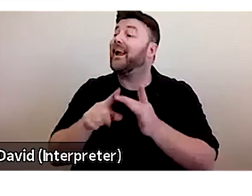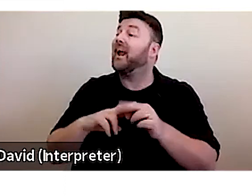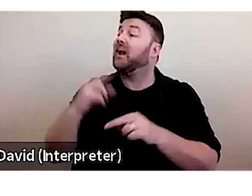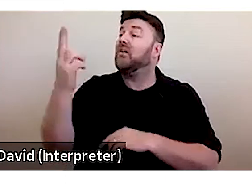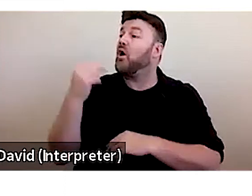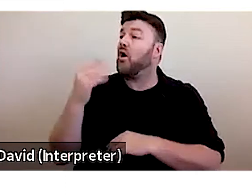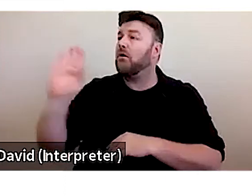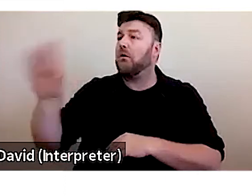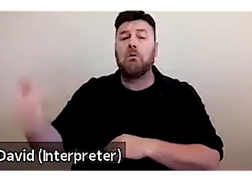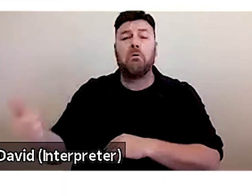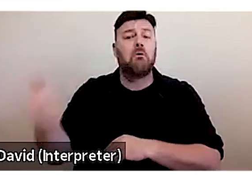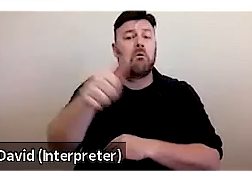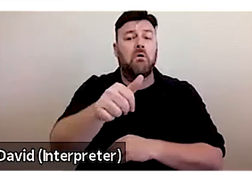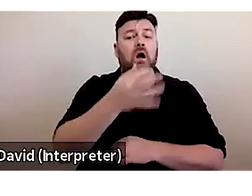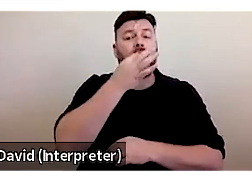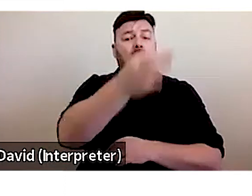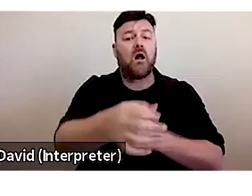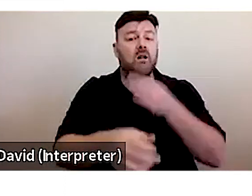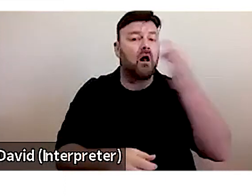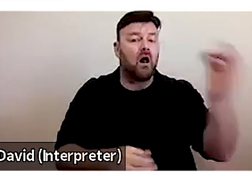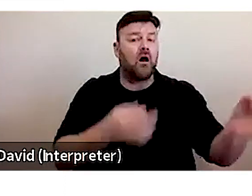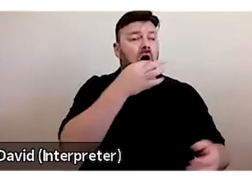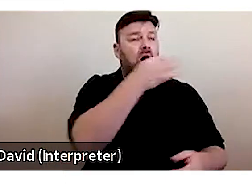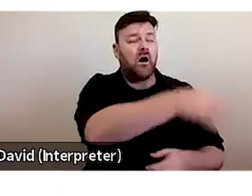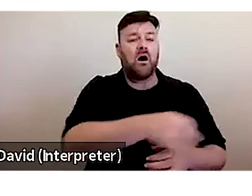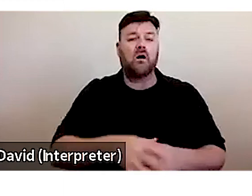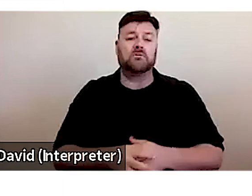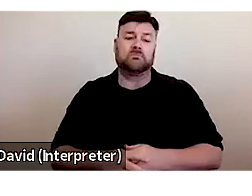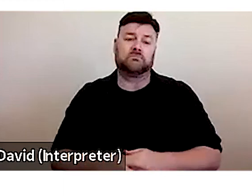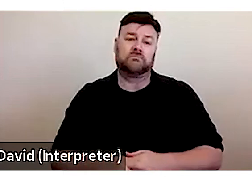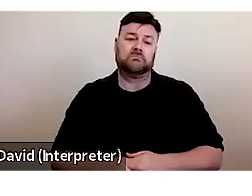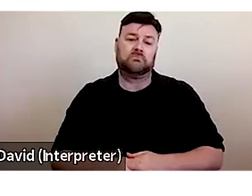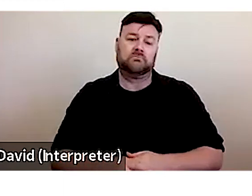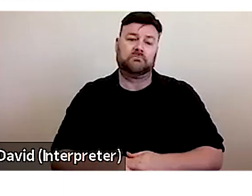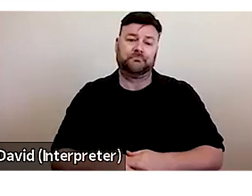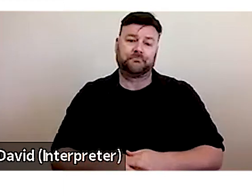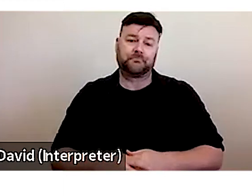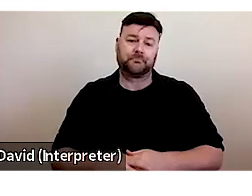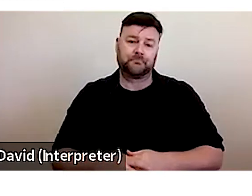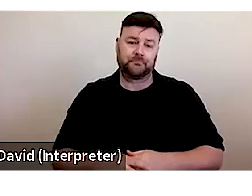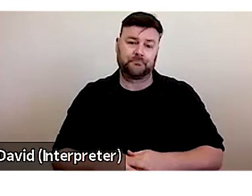Every space, every time.